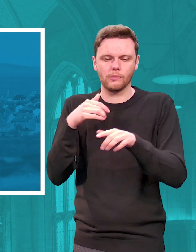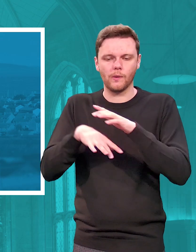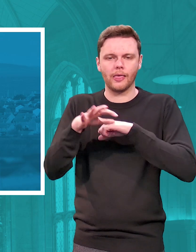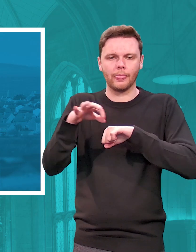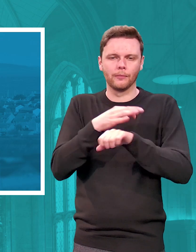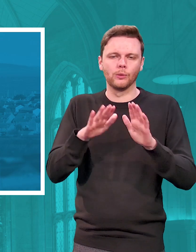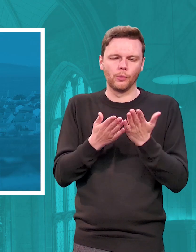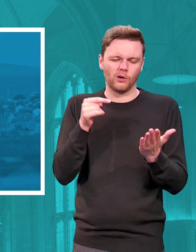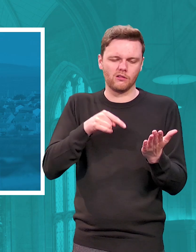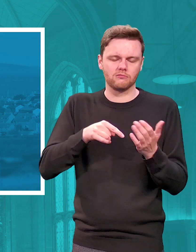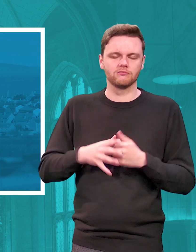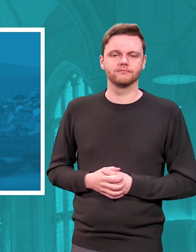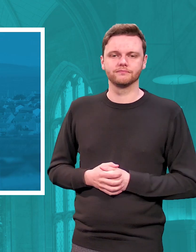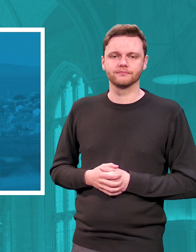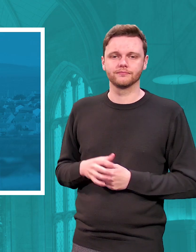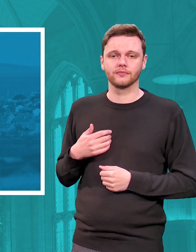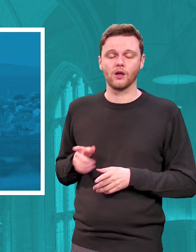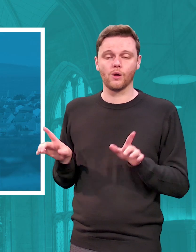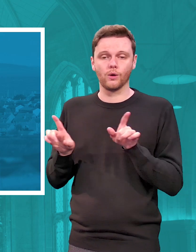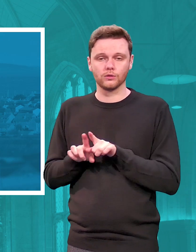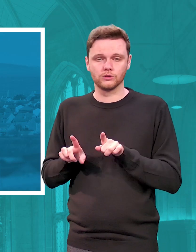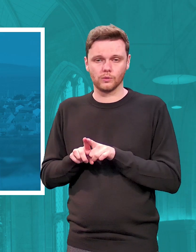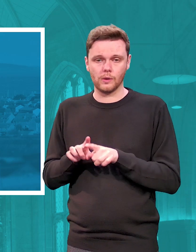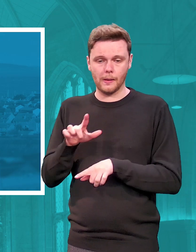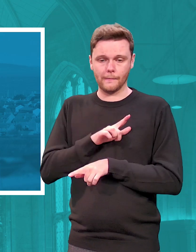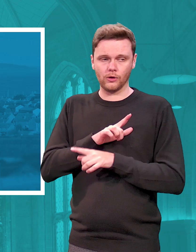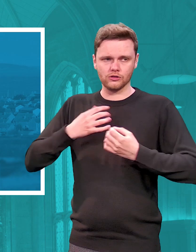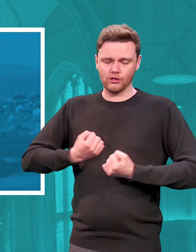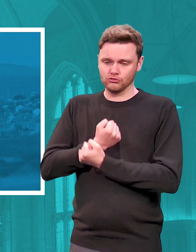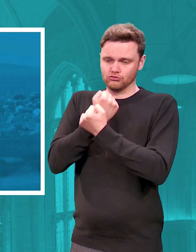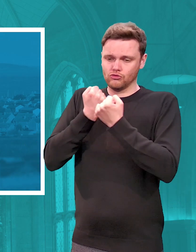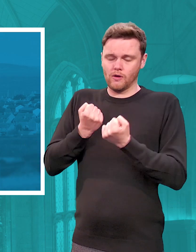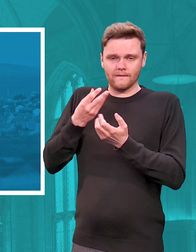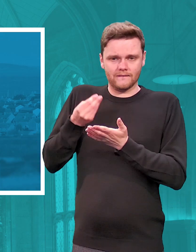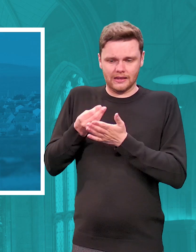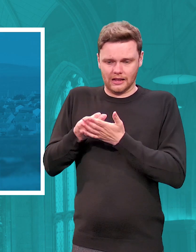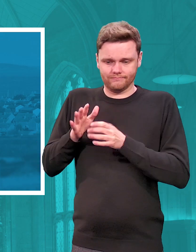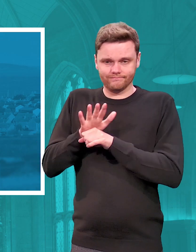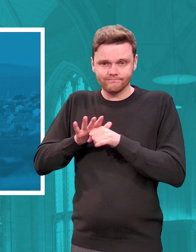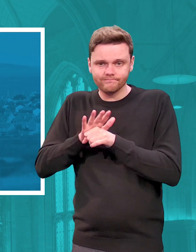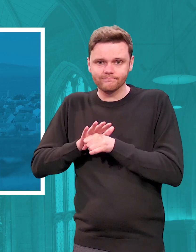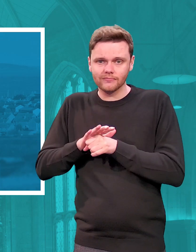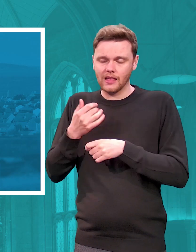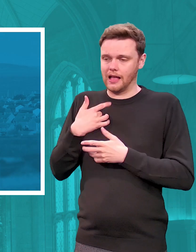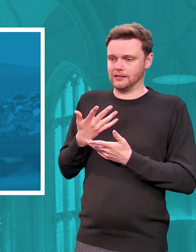In addition, because of the strong financial position, and where the scheme rules permit,